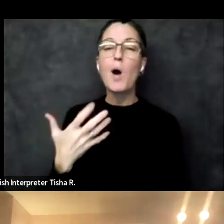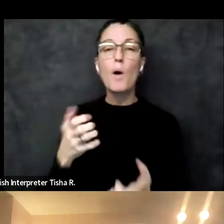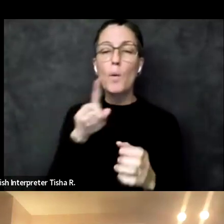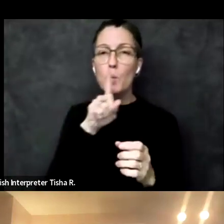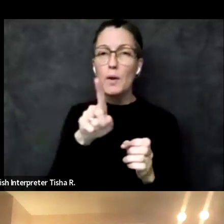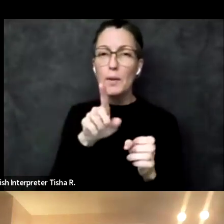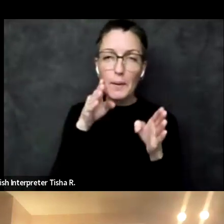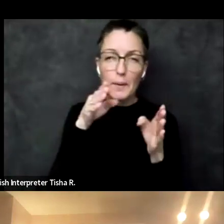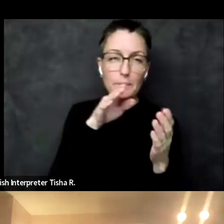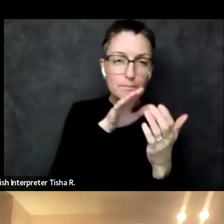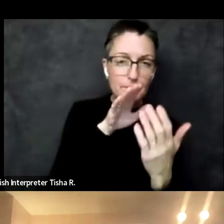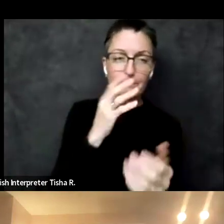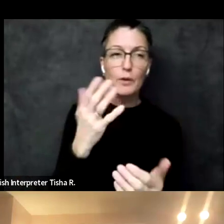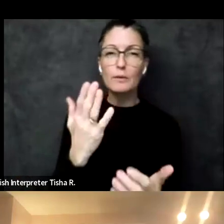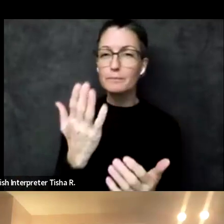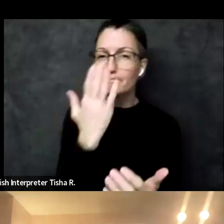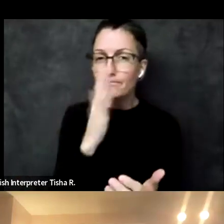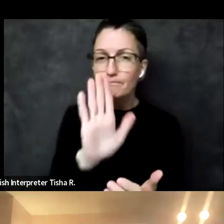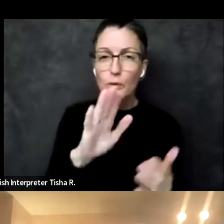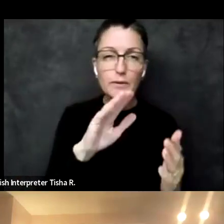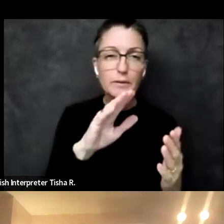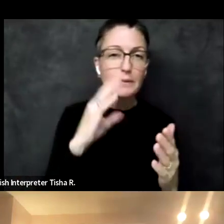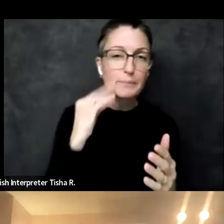Hollywood in the indie film scene right now